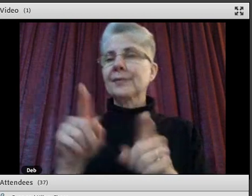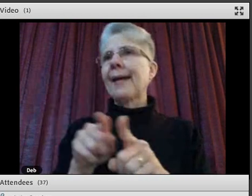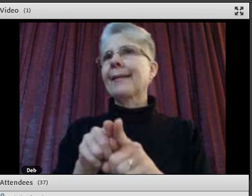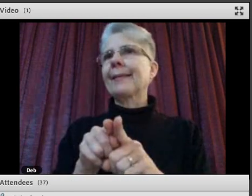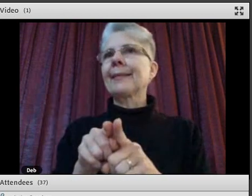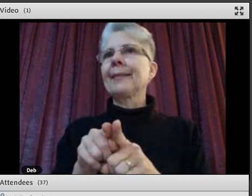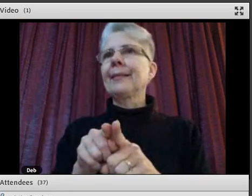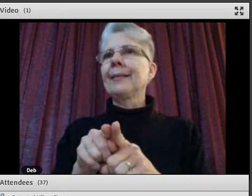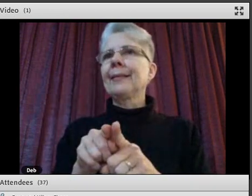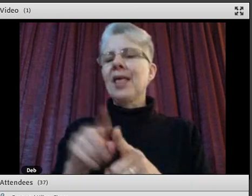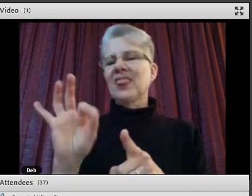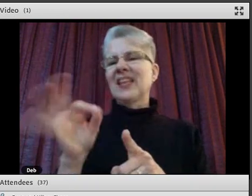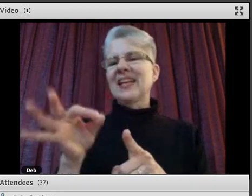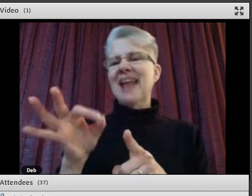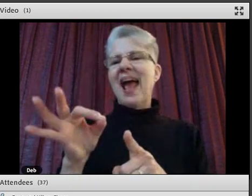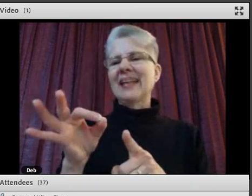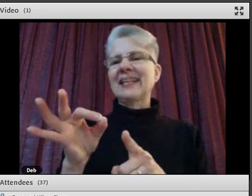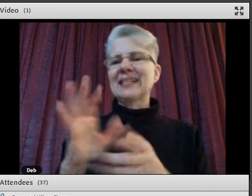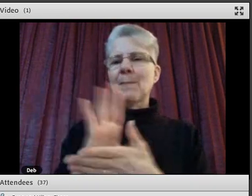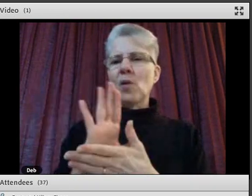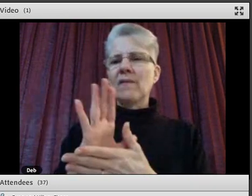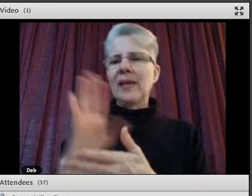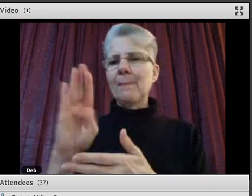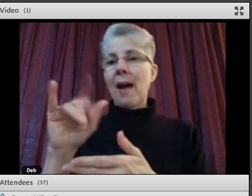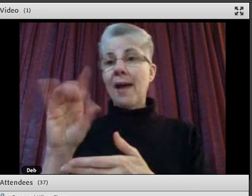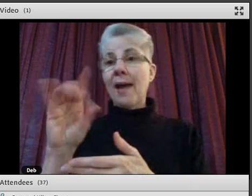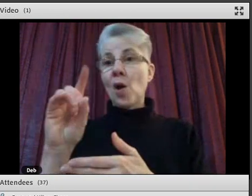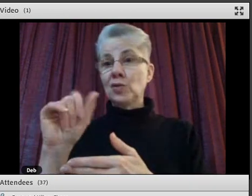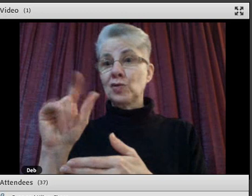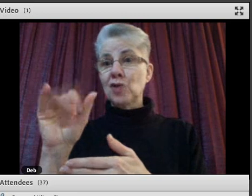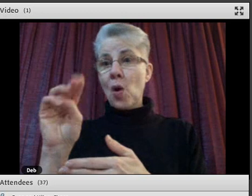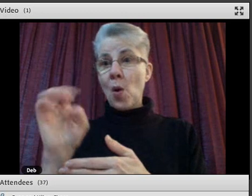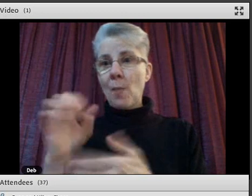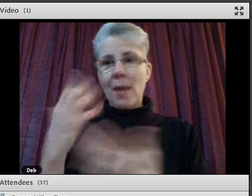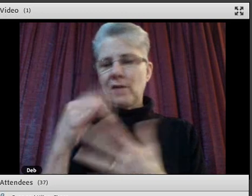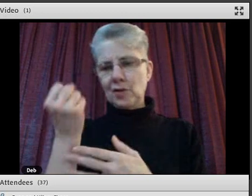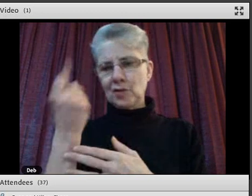'90s movie, "Bio-Dome." I don't know if anybody understands that reference.